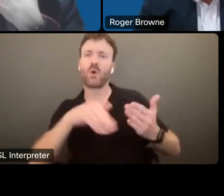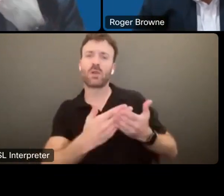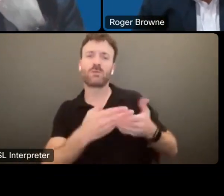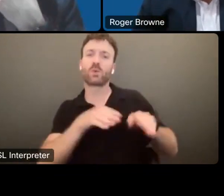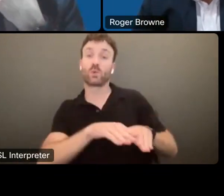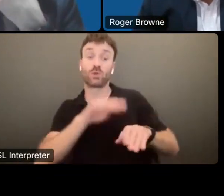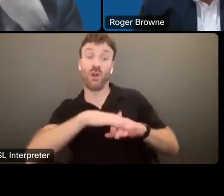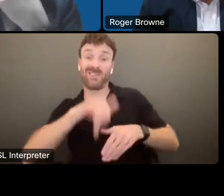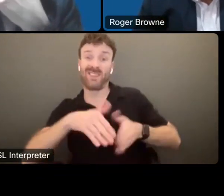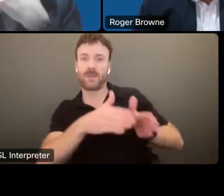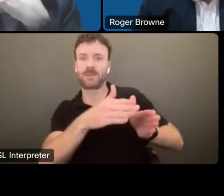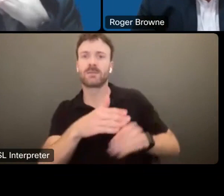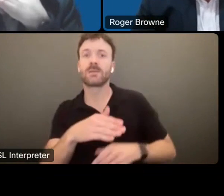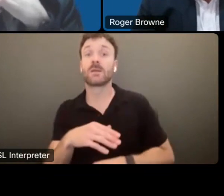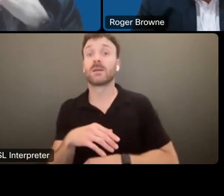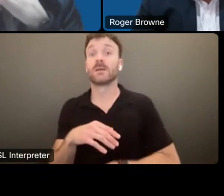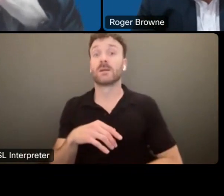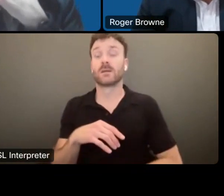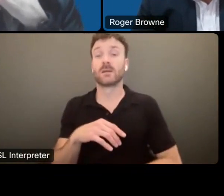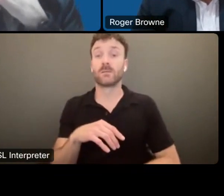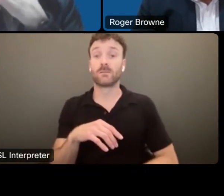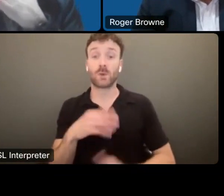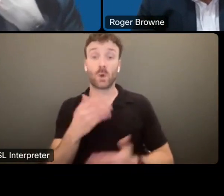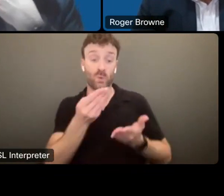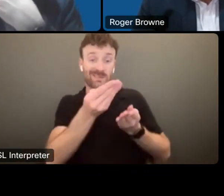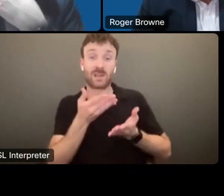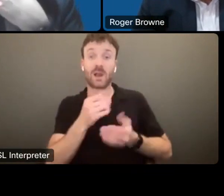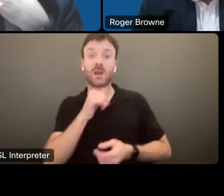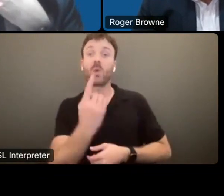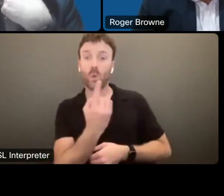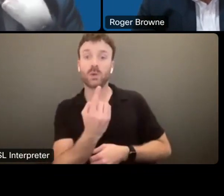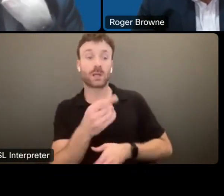But more importantly, not just that there's a construction closure on that path, but there's